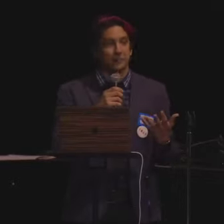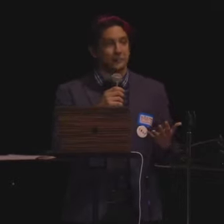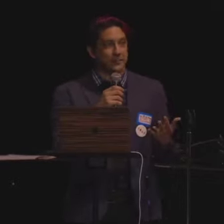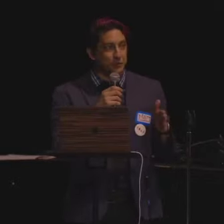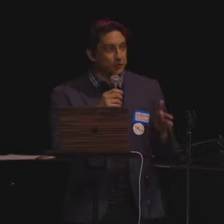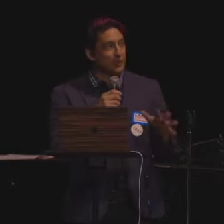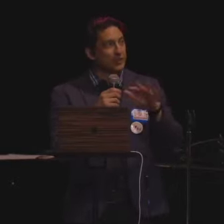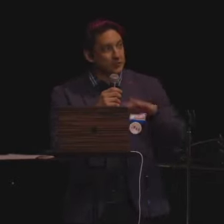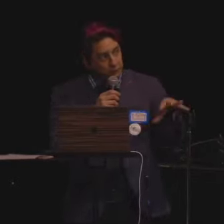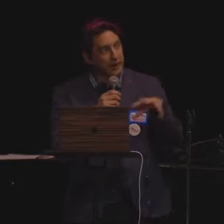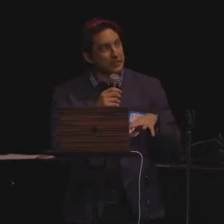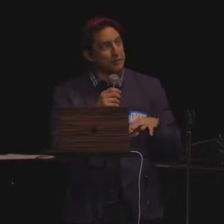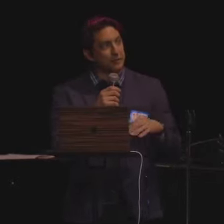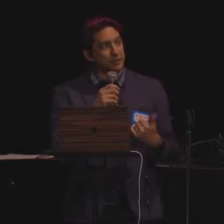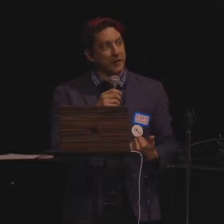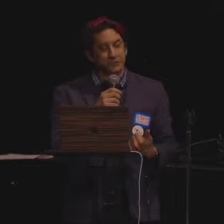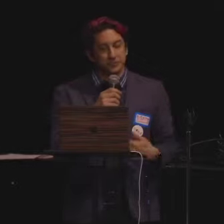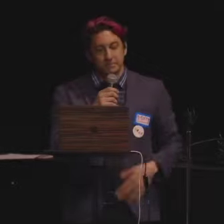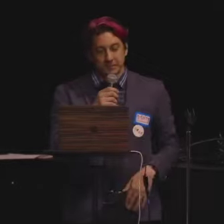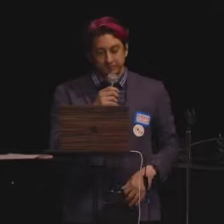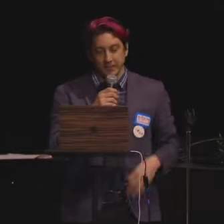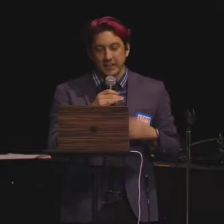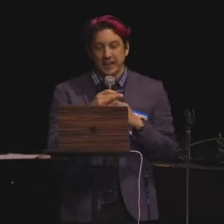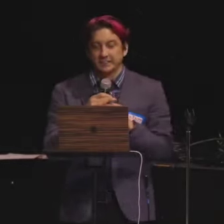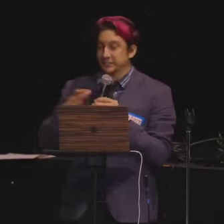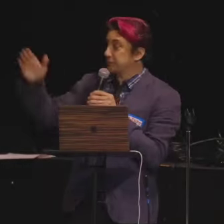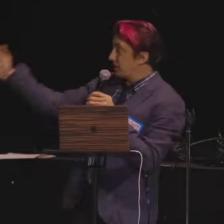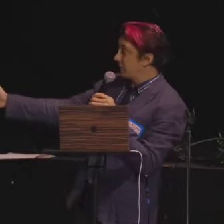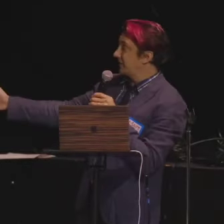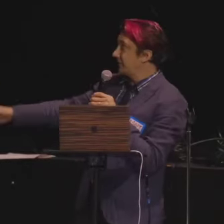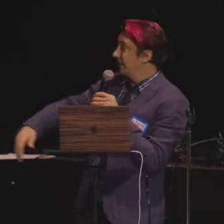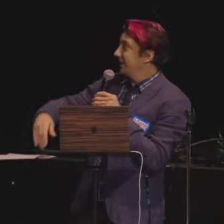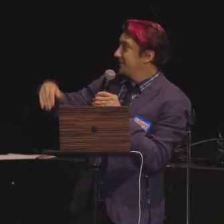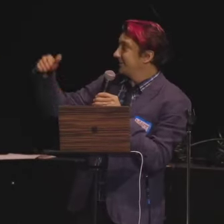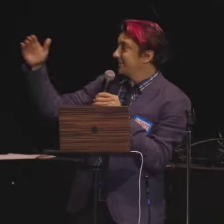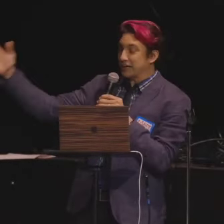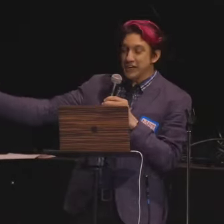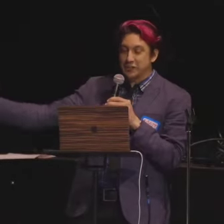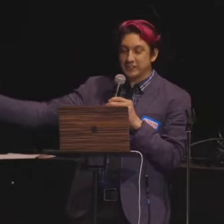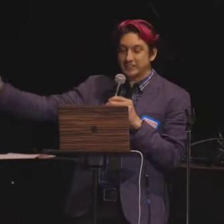captions that you guys can build from a script. Cathy is a specialist, she is a technician,